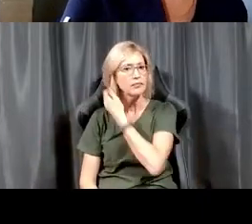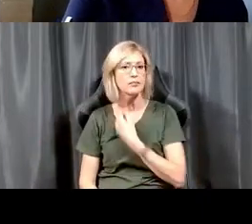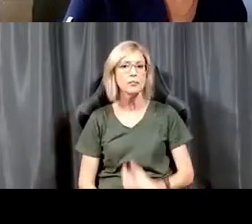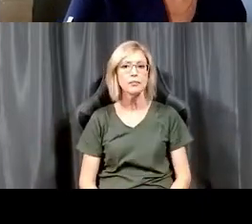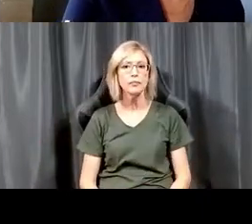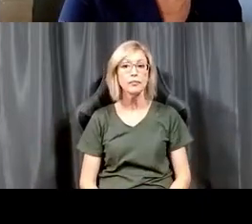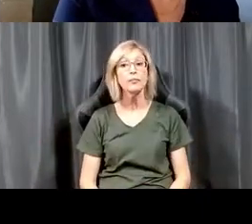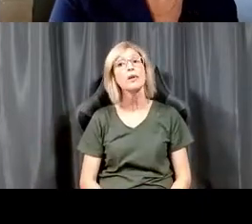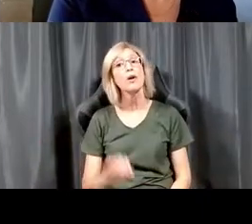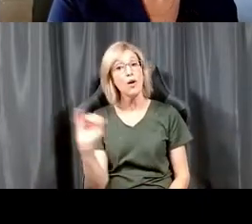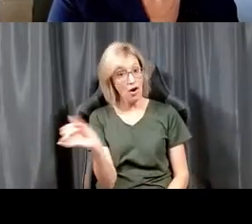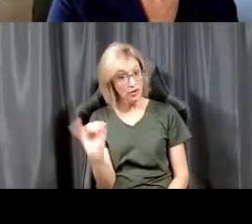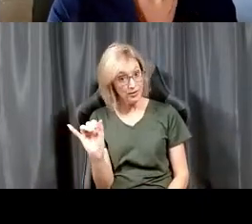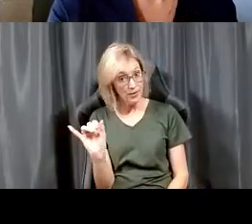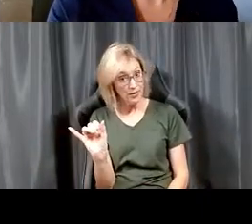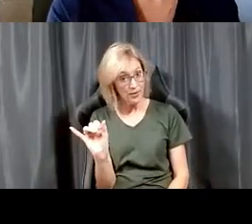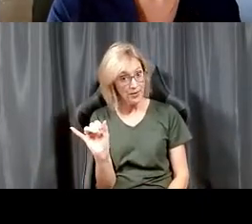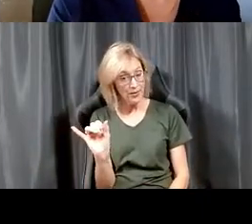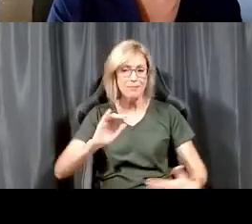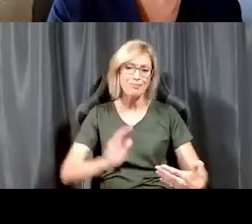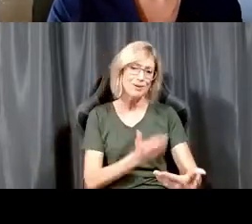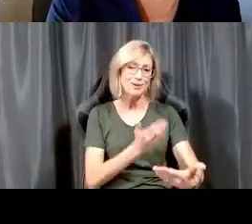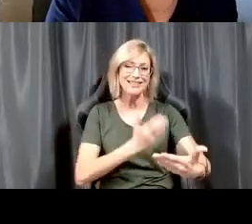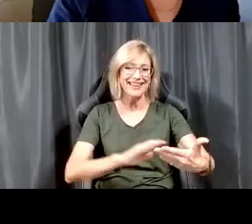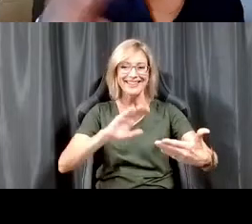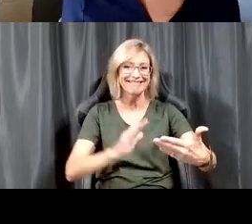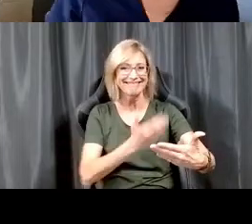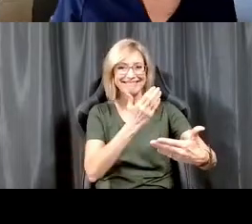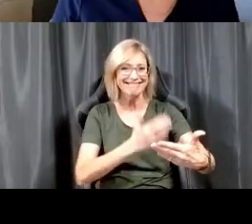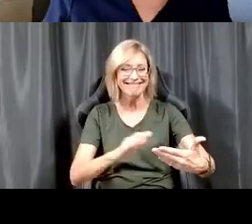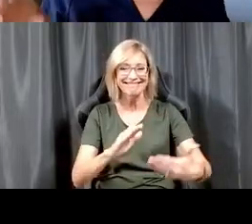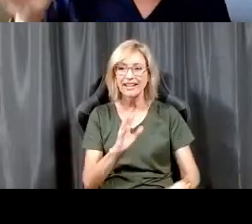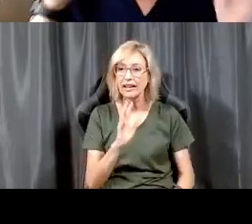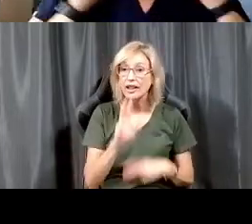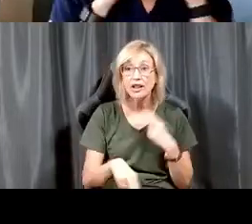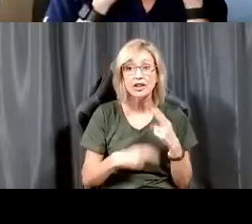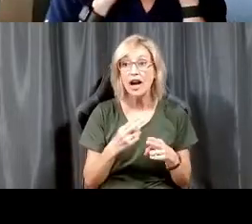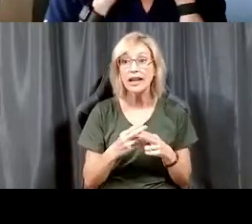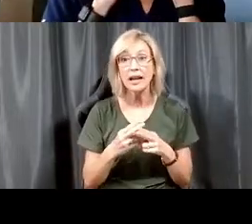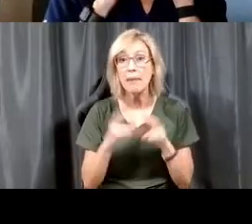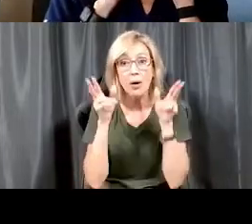Then music. We're not talking about our sense of hearing today.